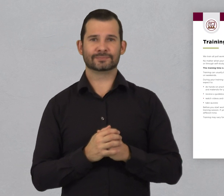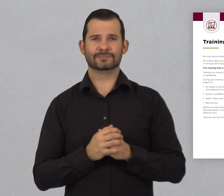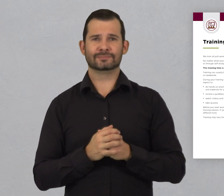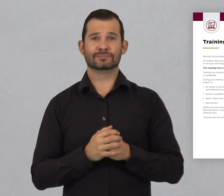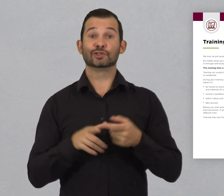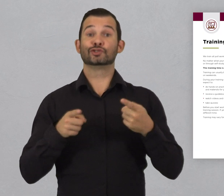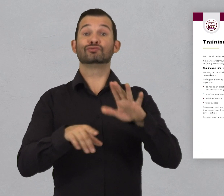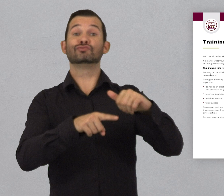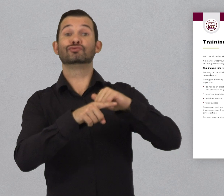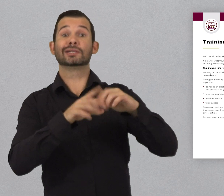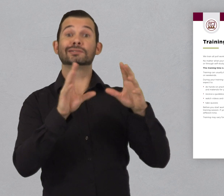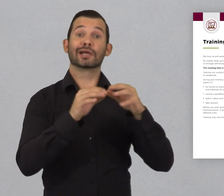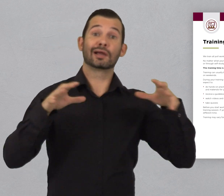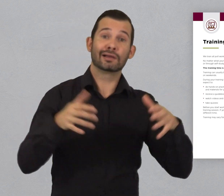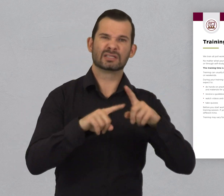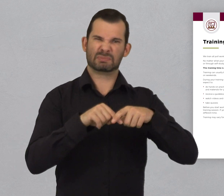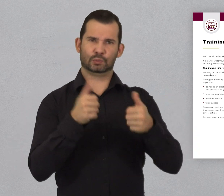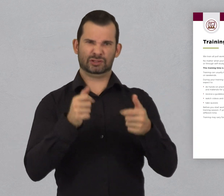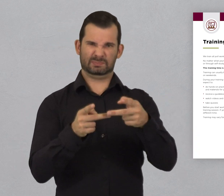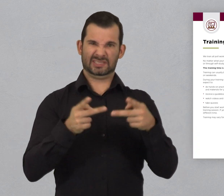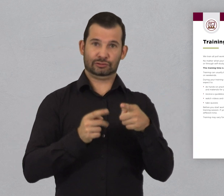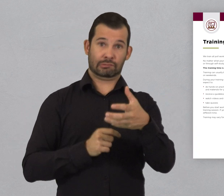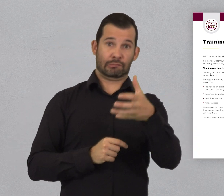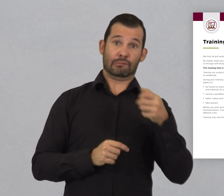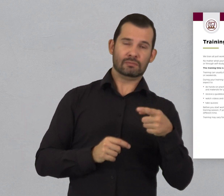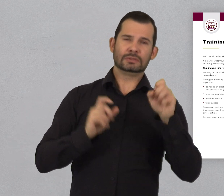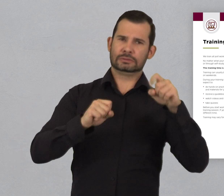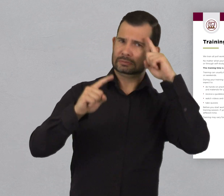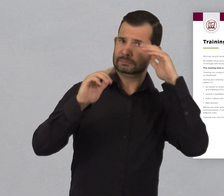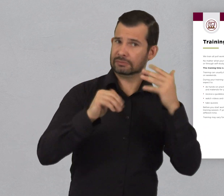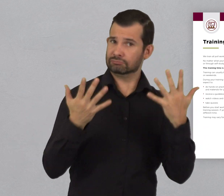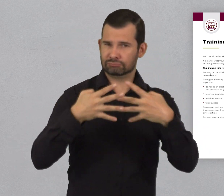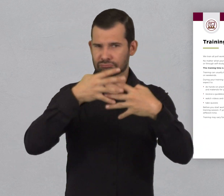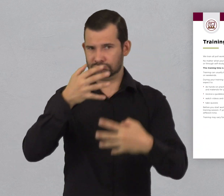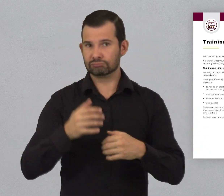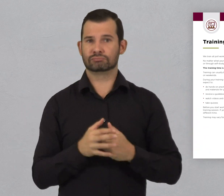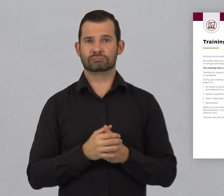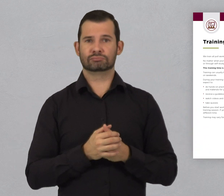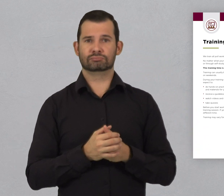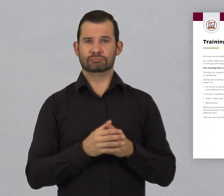During your training session, depending on which position you are hired for, you can expect to: